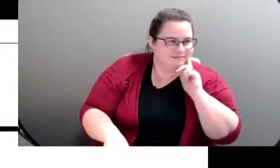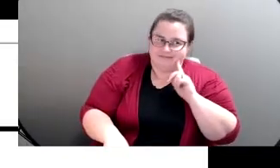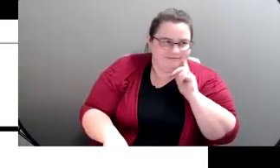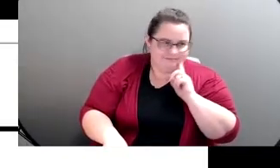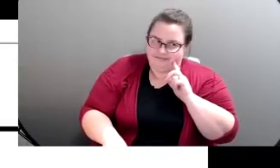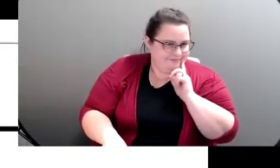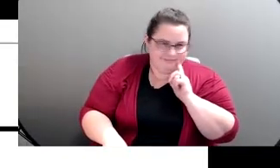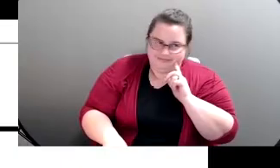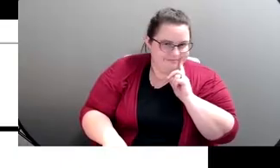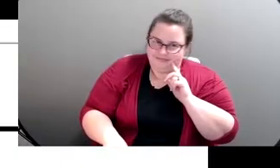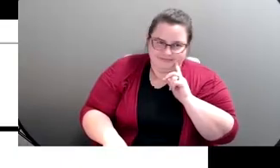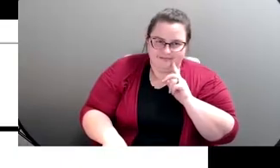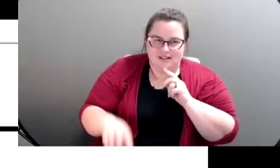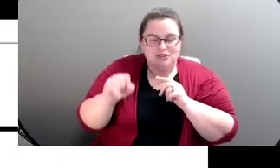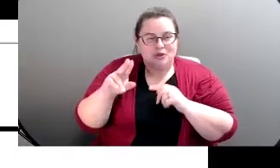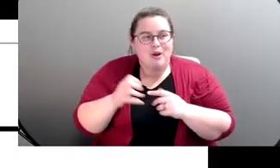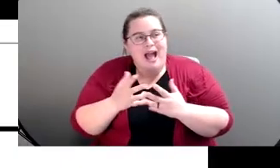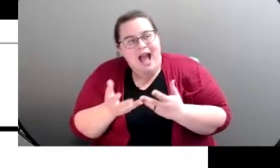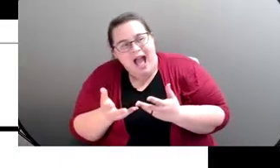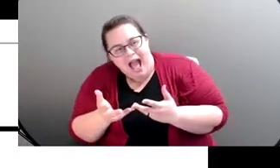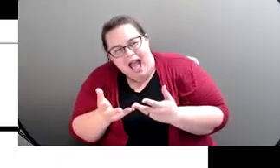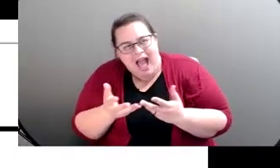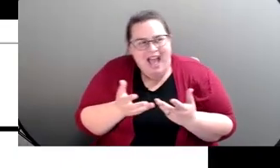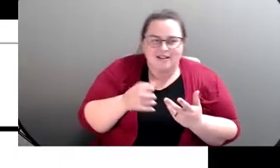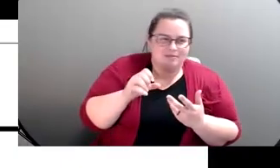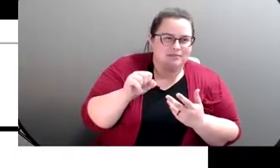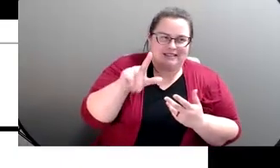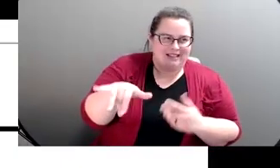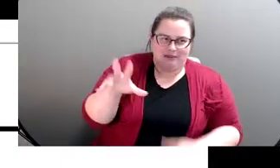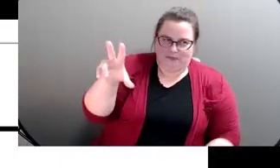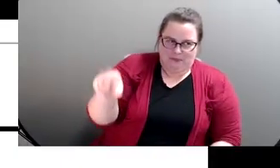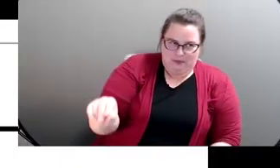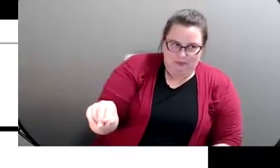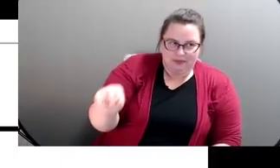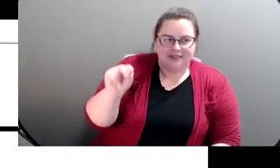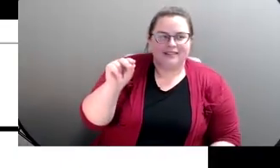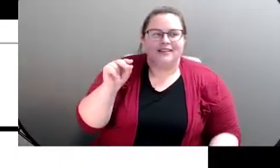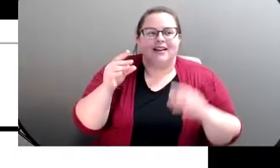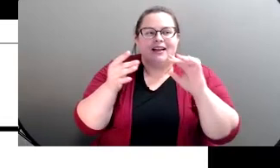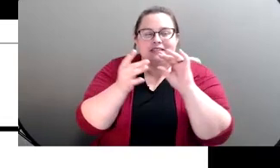No. Yeah. So comments or announcements